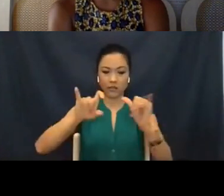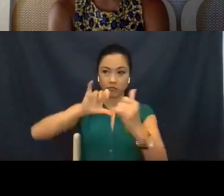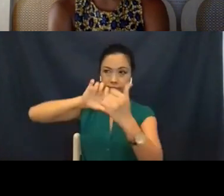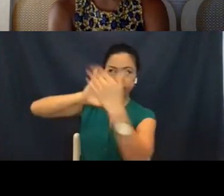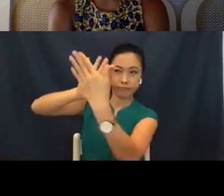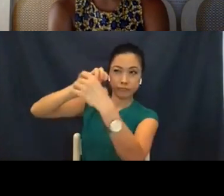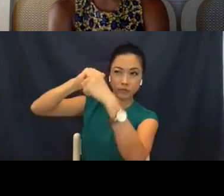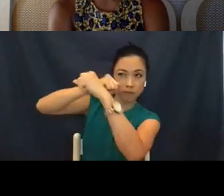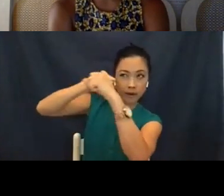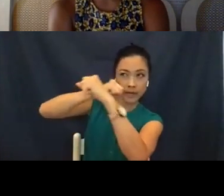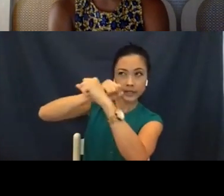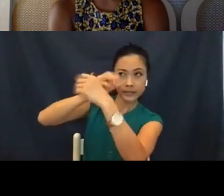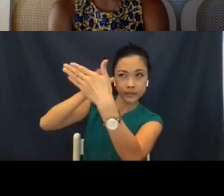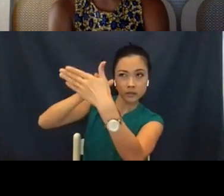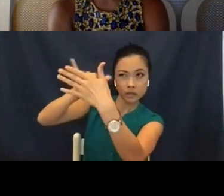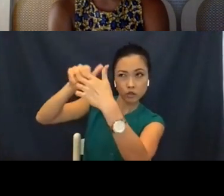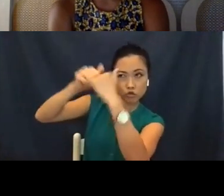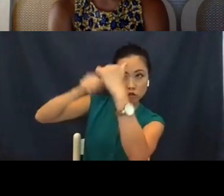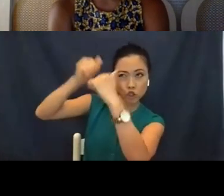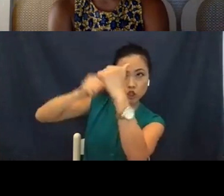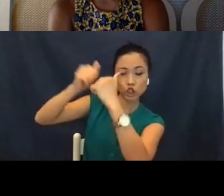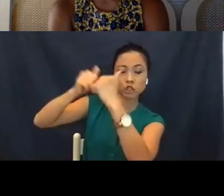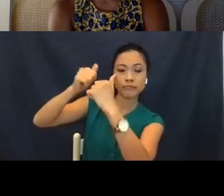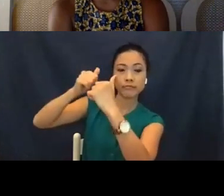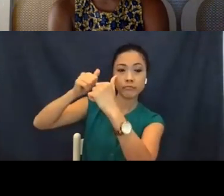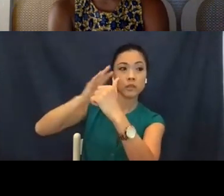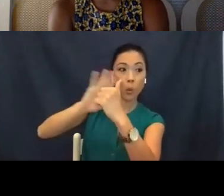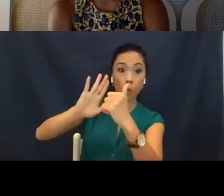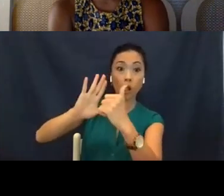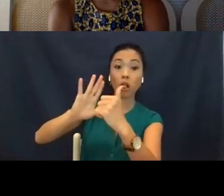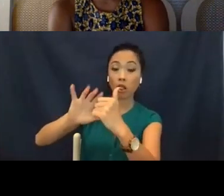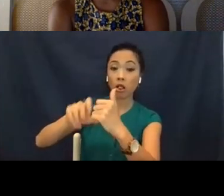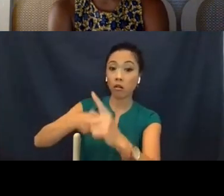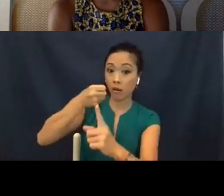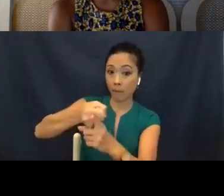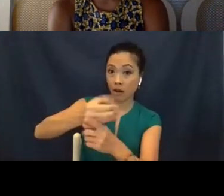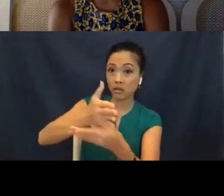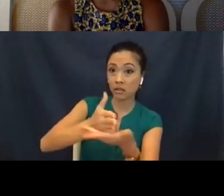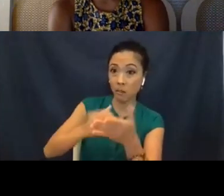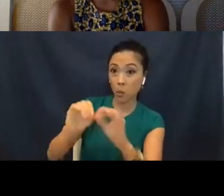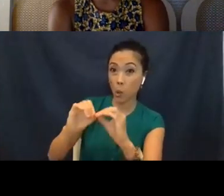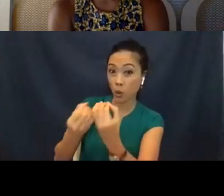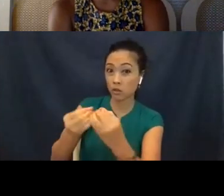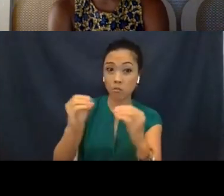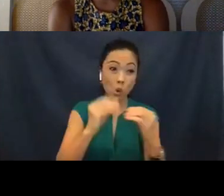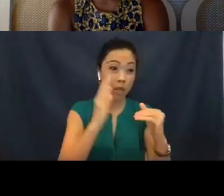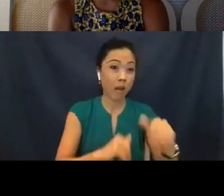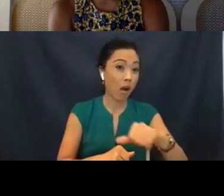going to impact some organizations more so than others, there are some organizations that are financially going to be able to deal